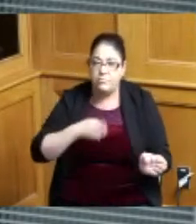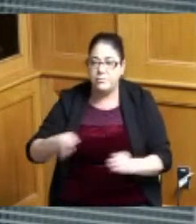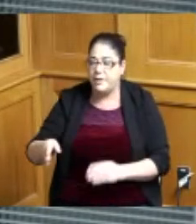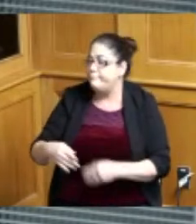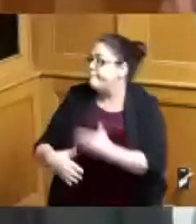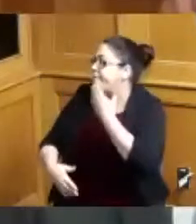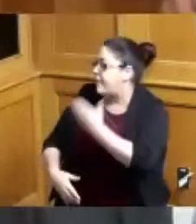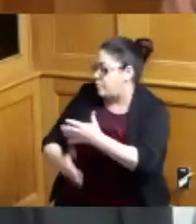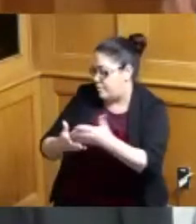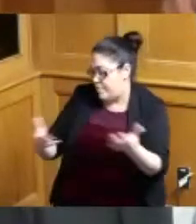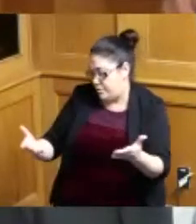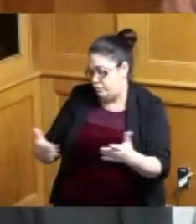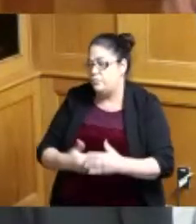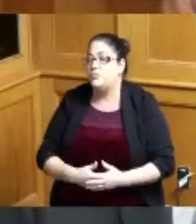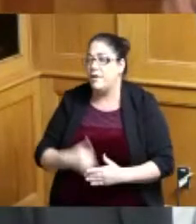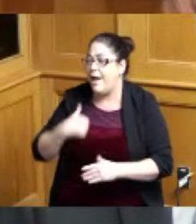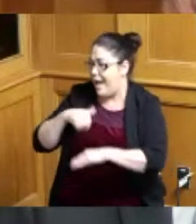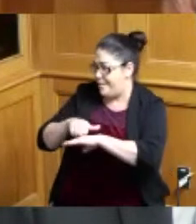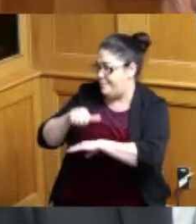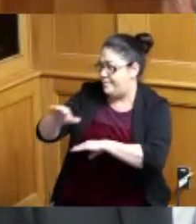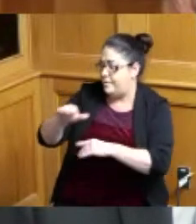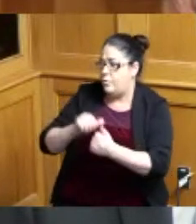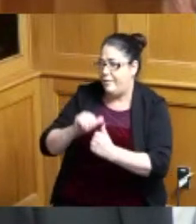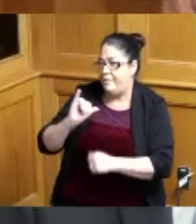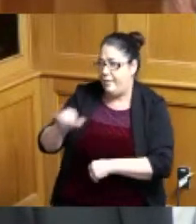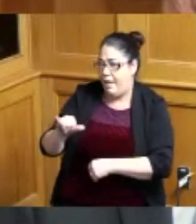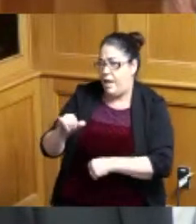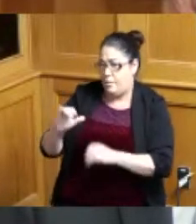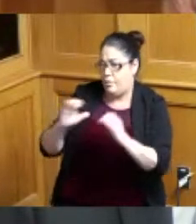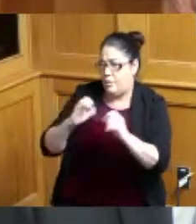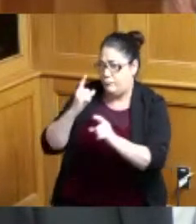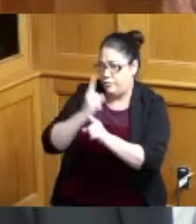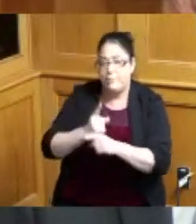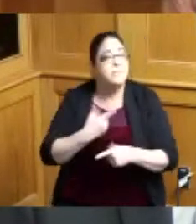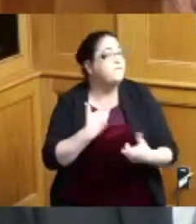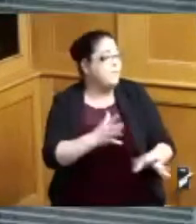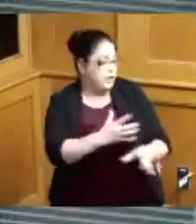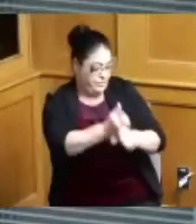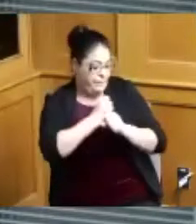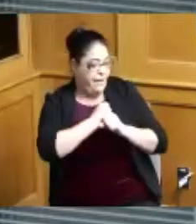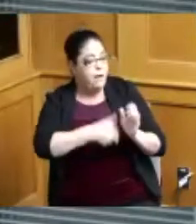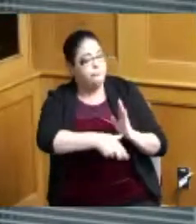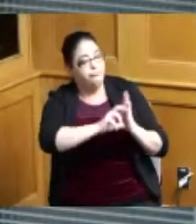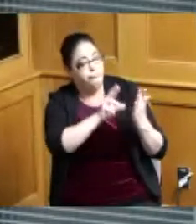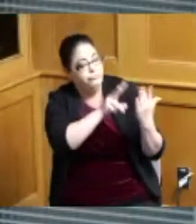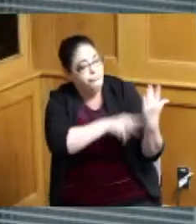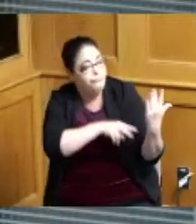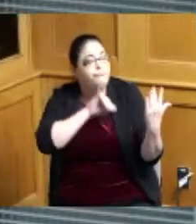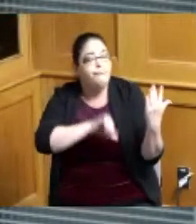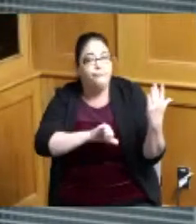and I sent you the the communication that I received yeah I reviewed that unfortunately